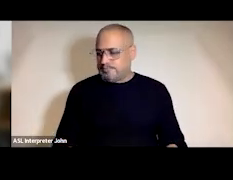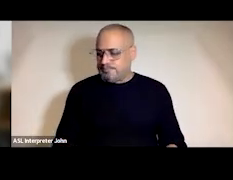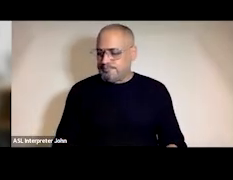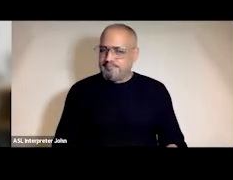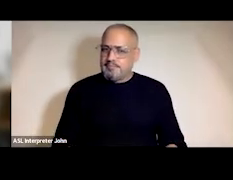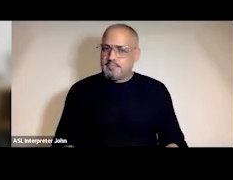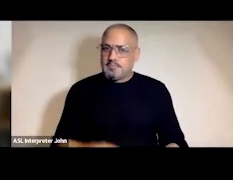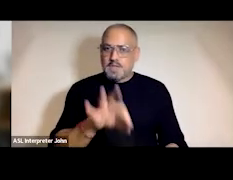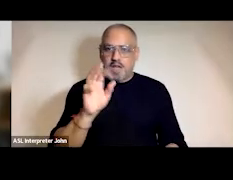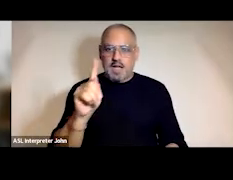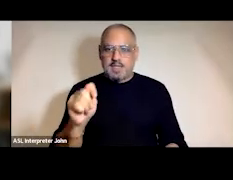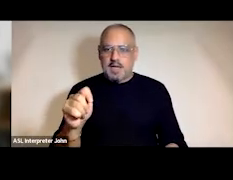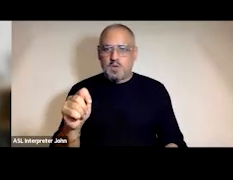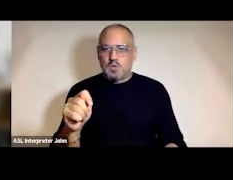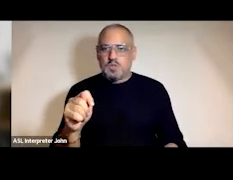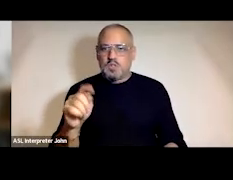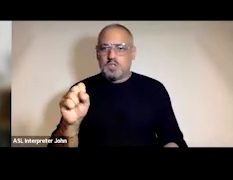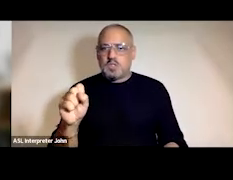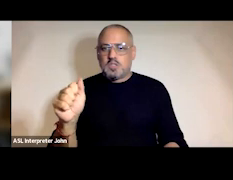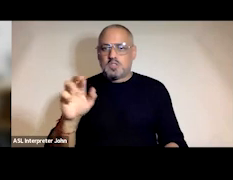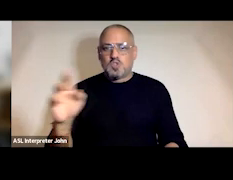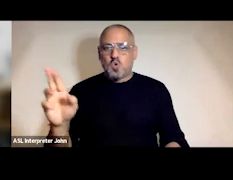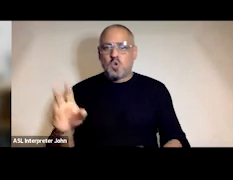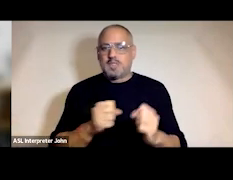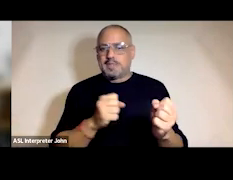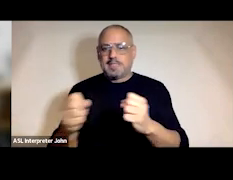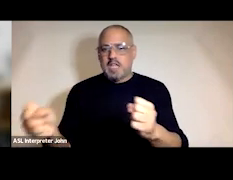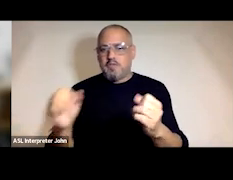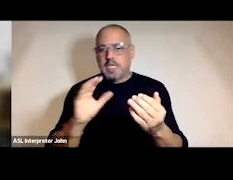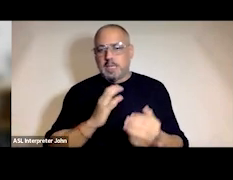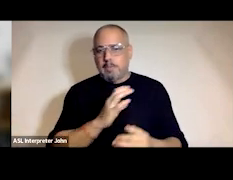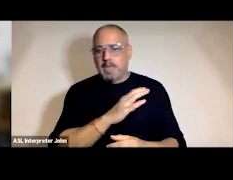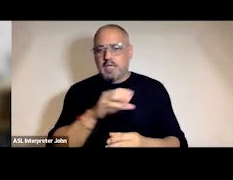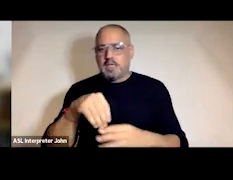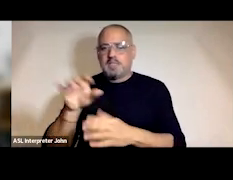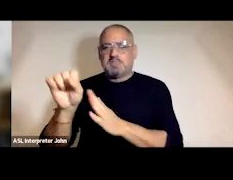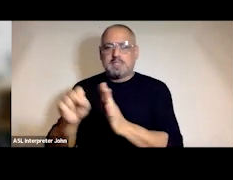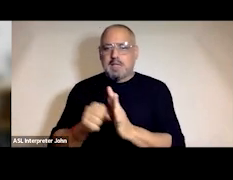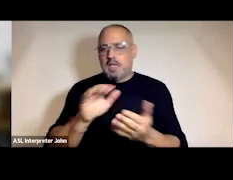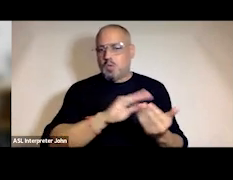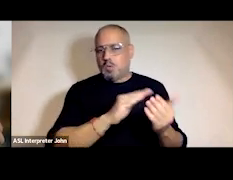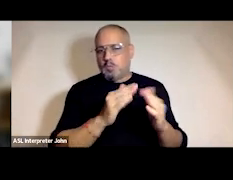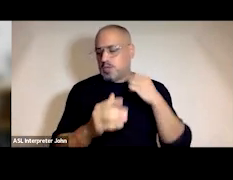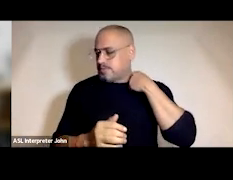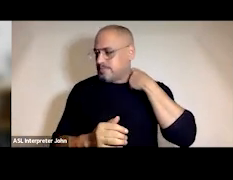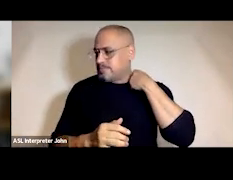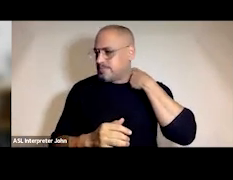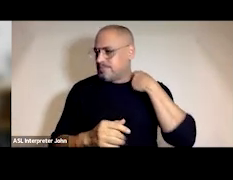find out about SOAR steering committees within your state or community, and check your outcomes in OAT